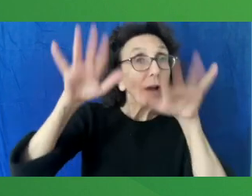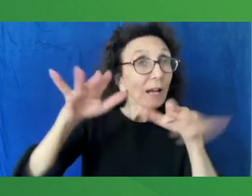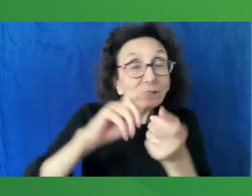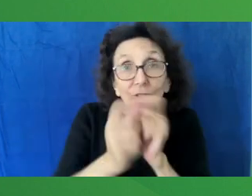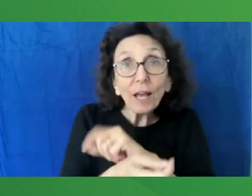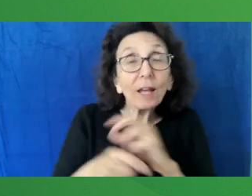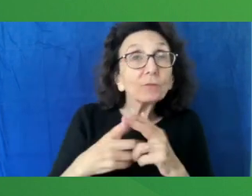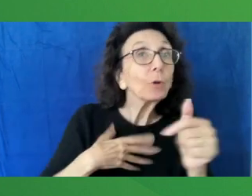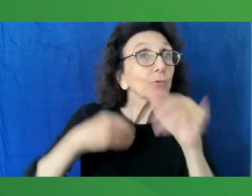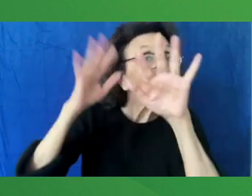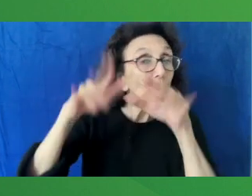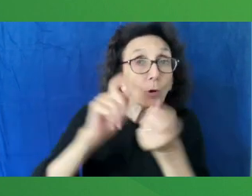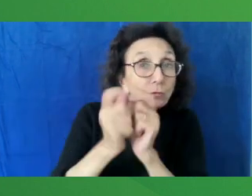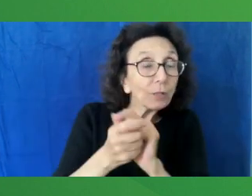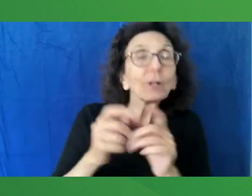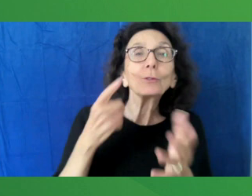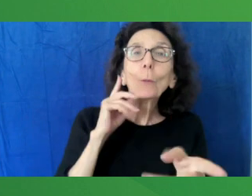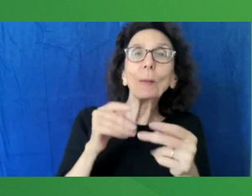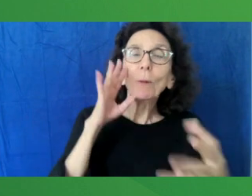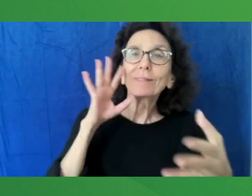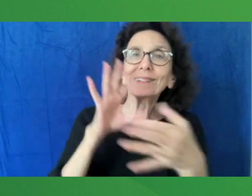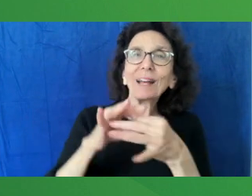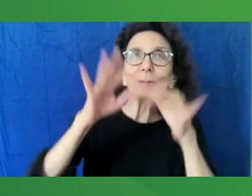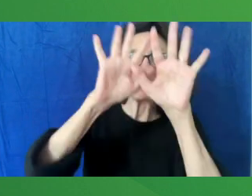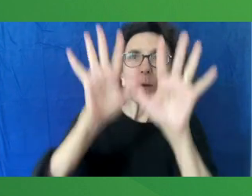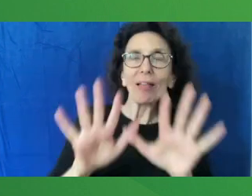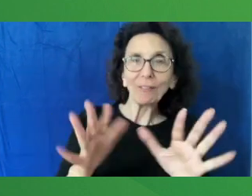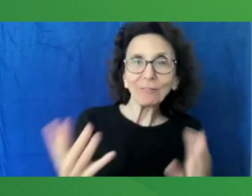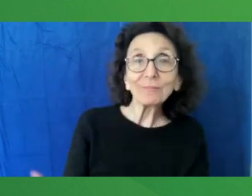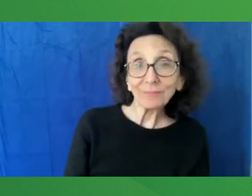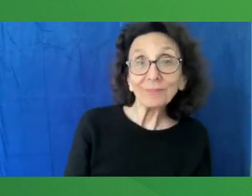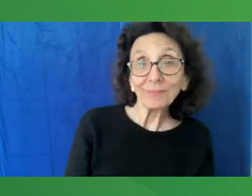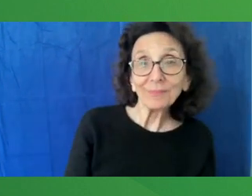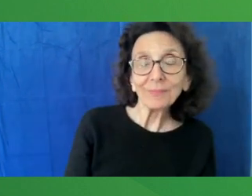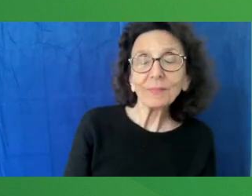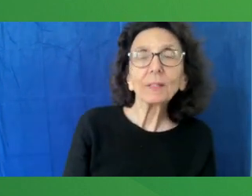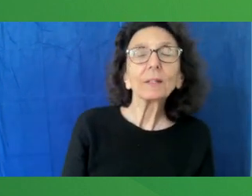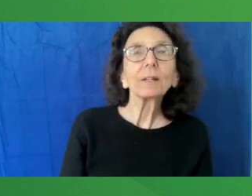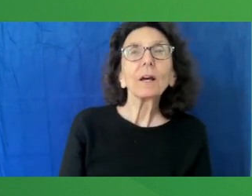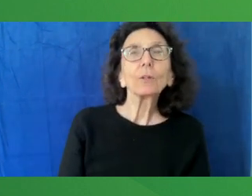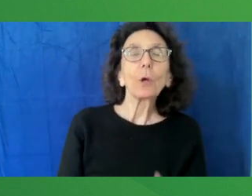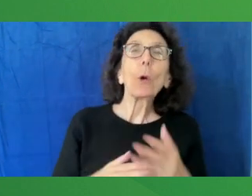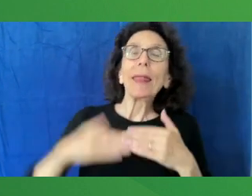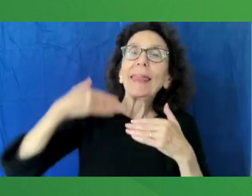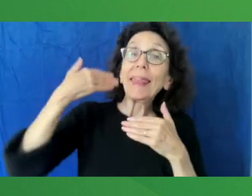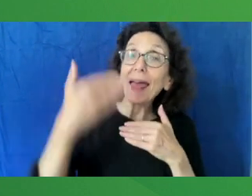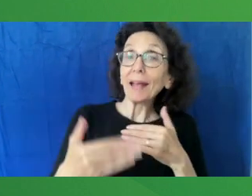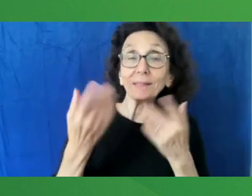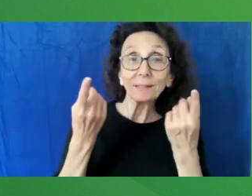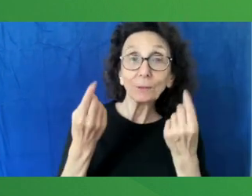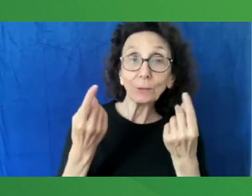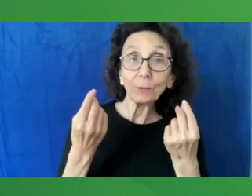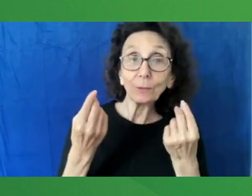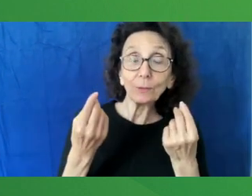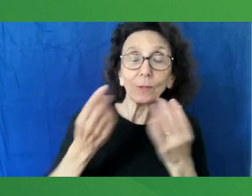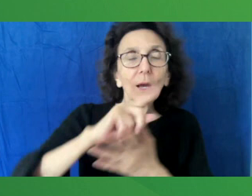So where you would take the conversation from here is you would ask students to think about,